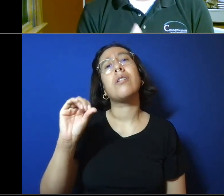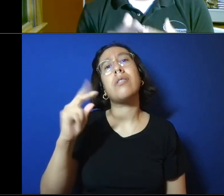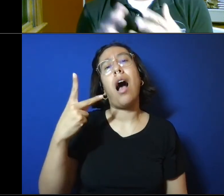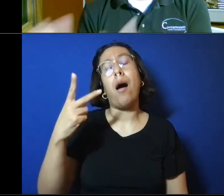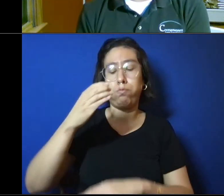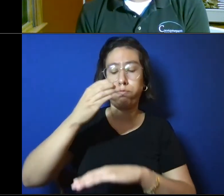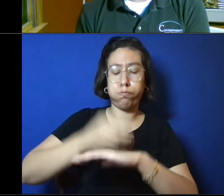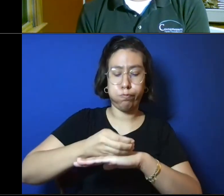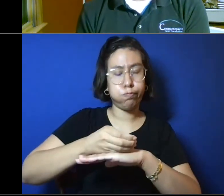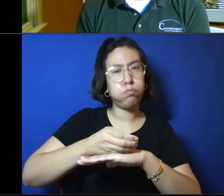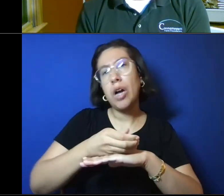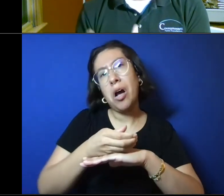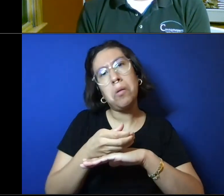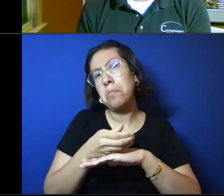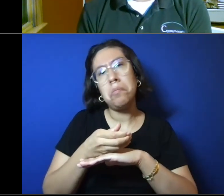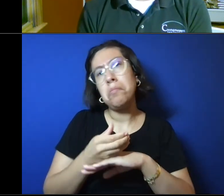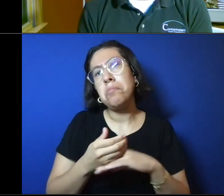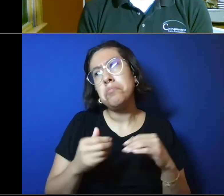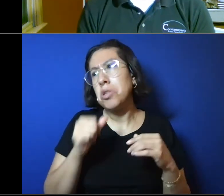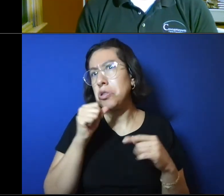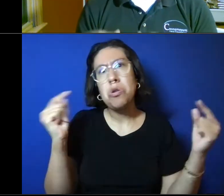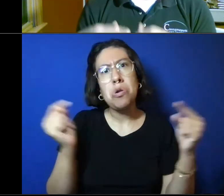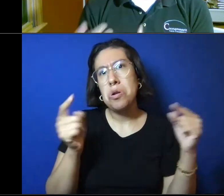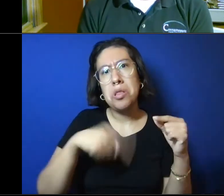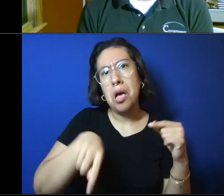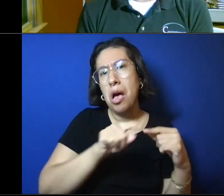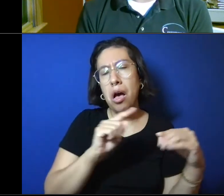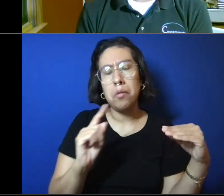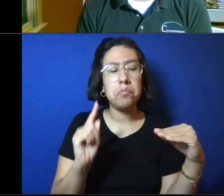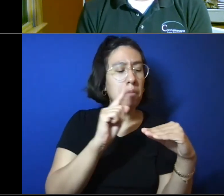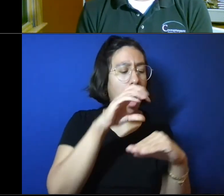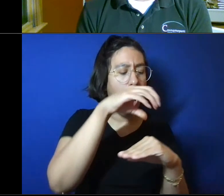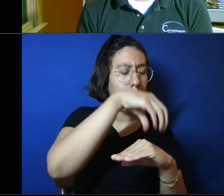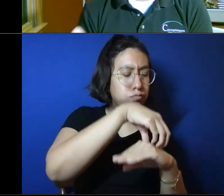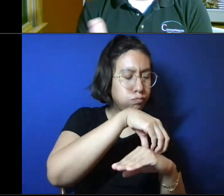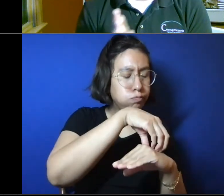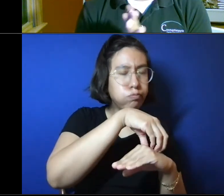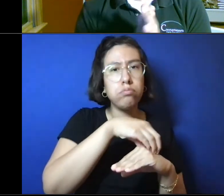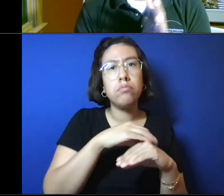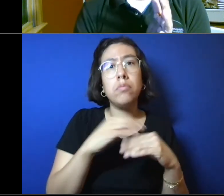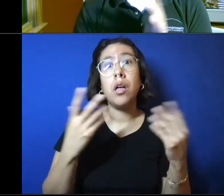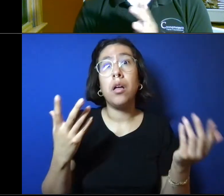We've encountered turtles that we've suction cup before, and we don't notice any indicator of the suction cup.